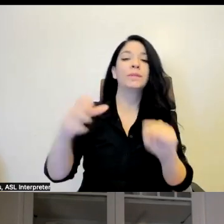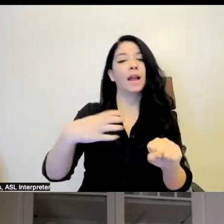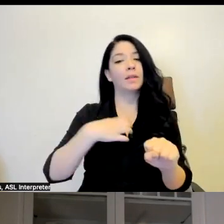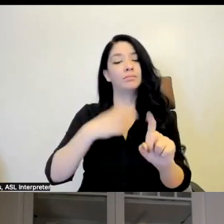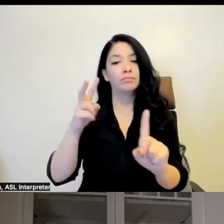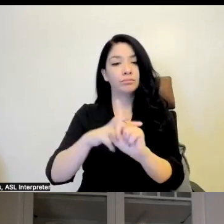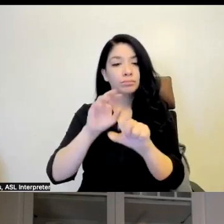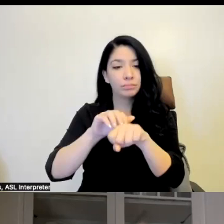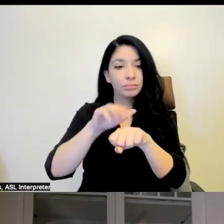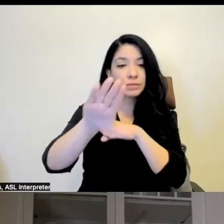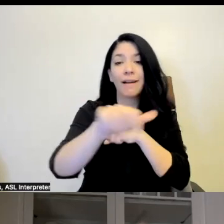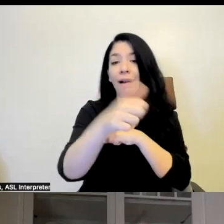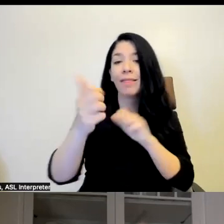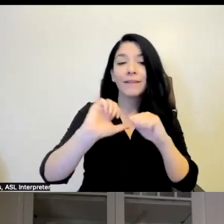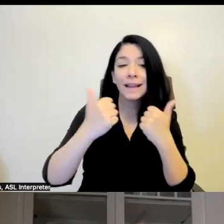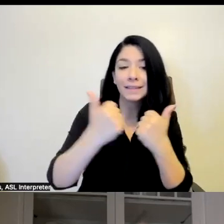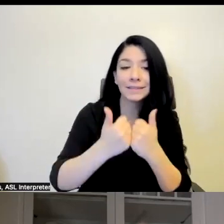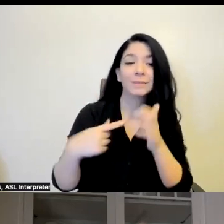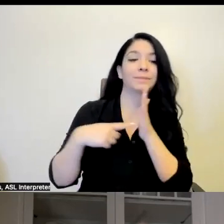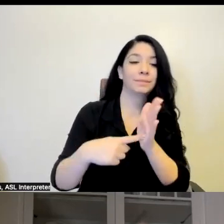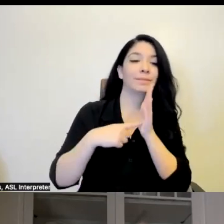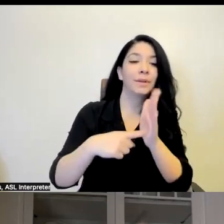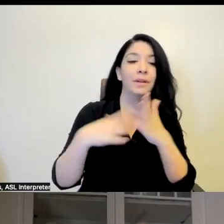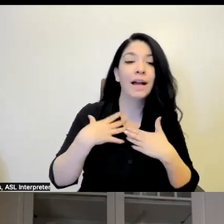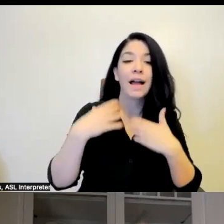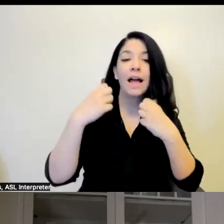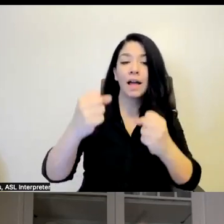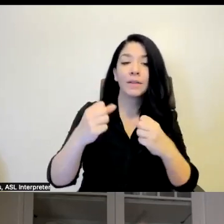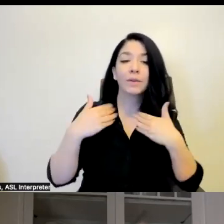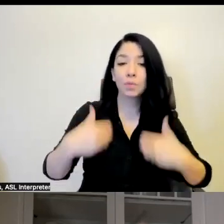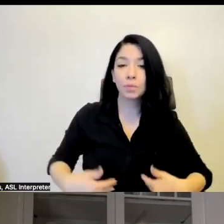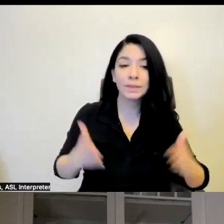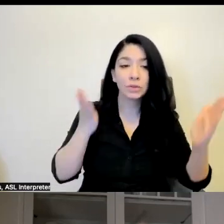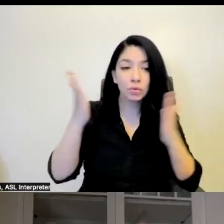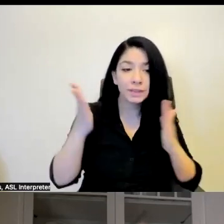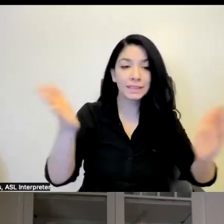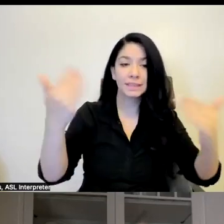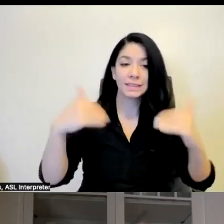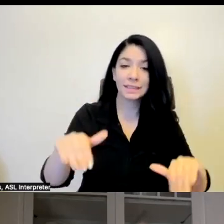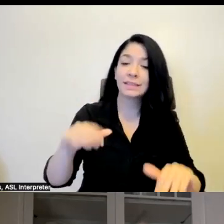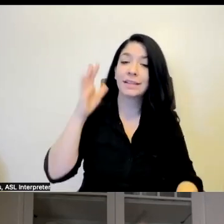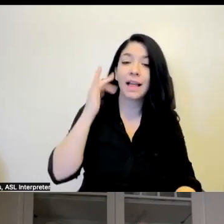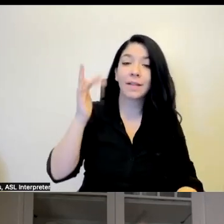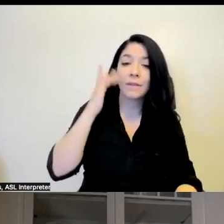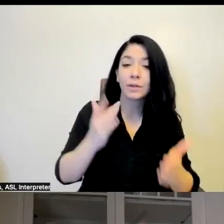Health and Human Services. Their Office of Civil Rights. Or California Civil Rights Department.